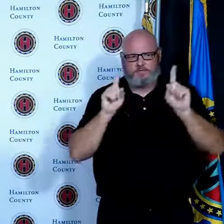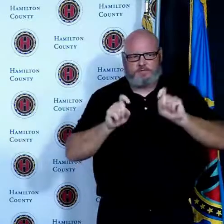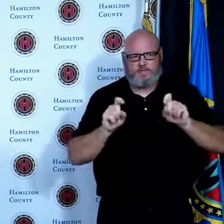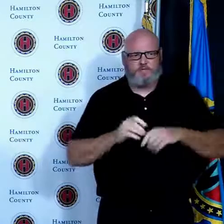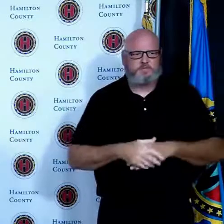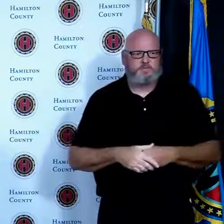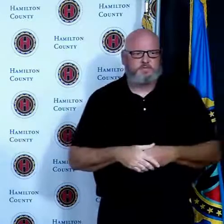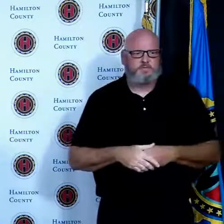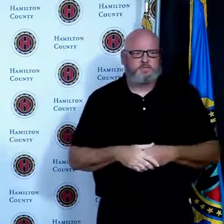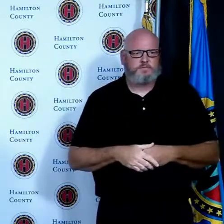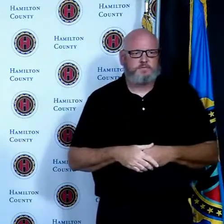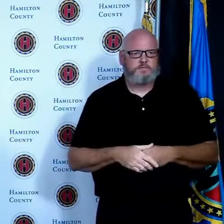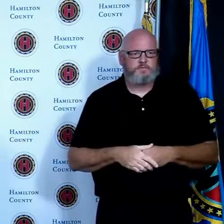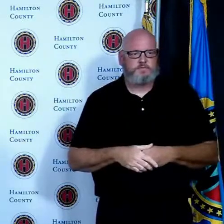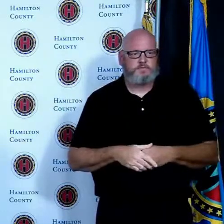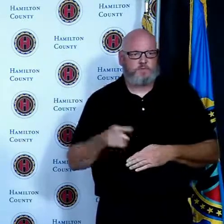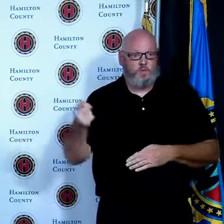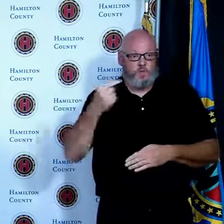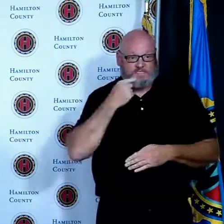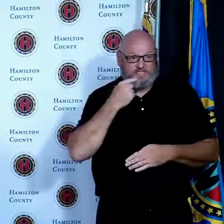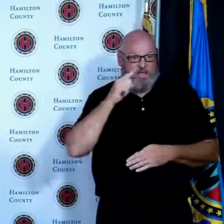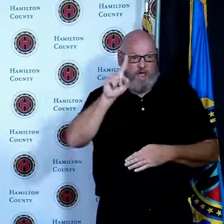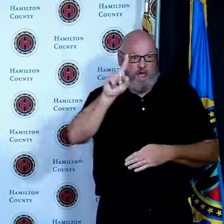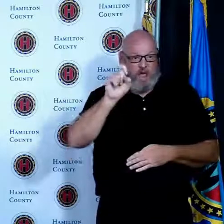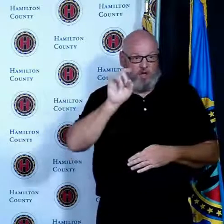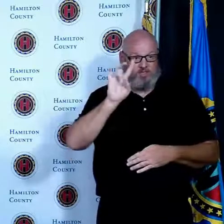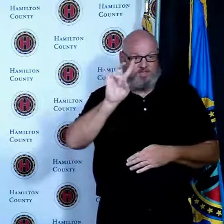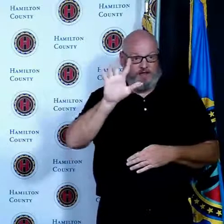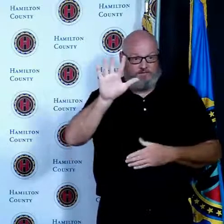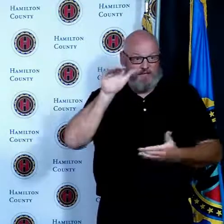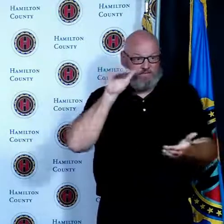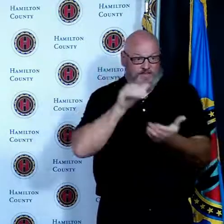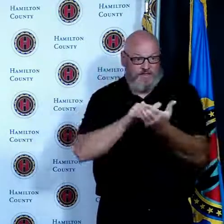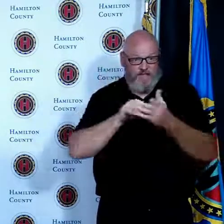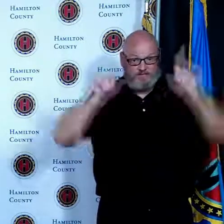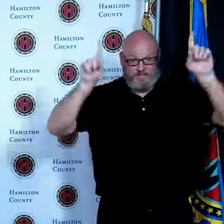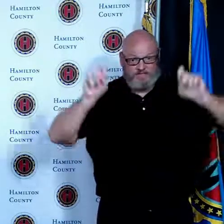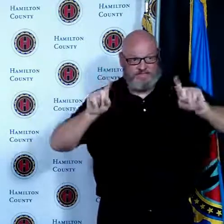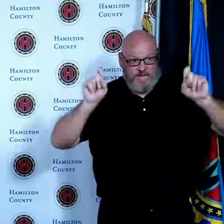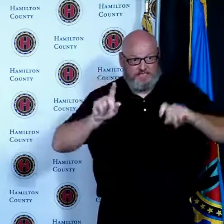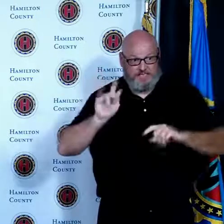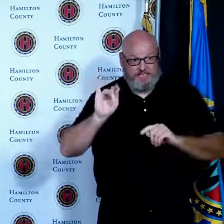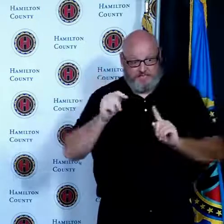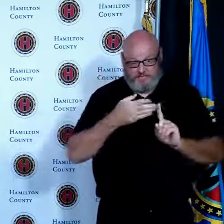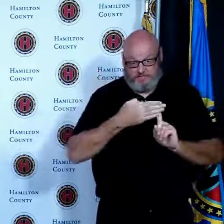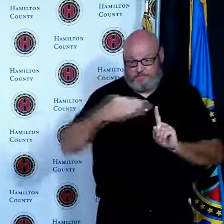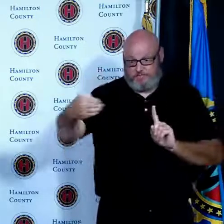come first serve wherever they're needed that is kind of the estimate built into the contract and they'll be working through that